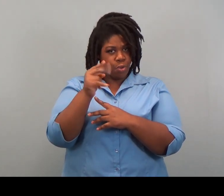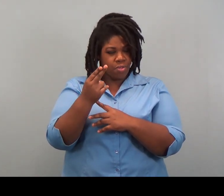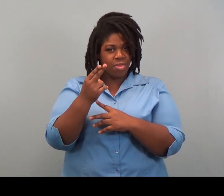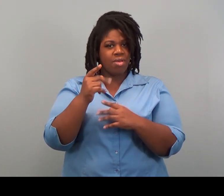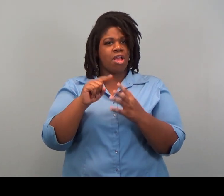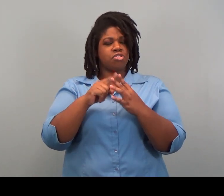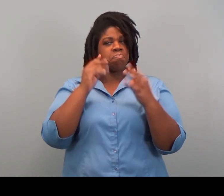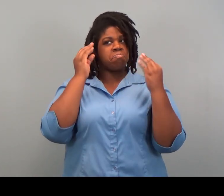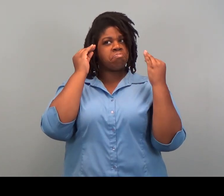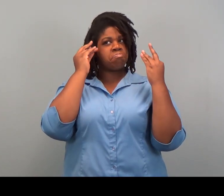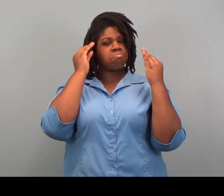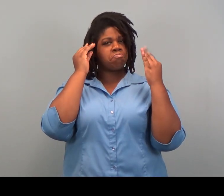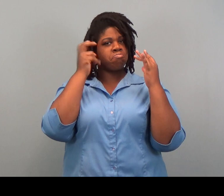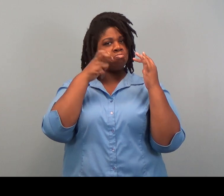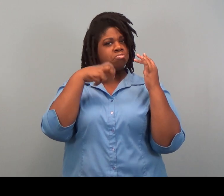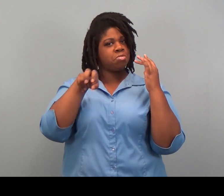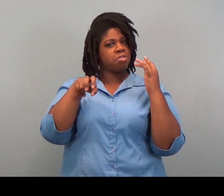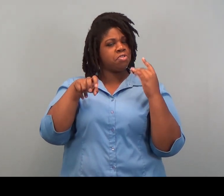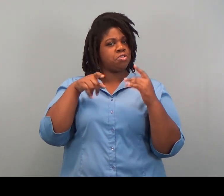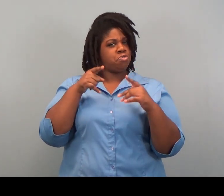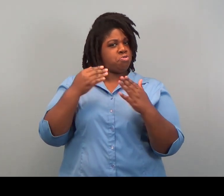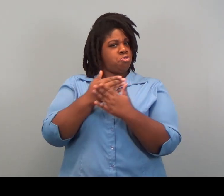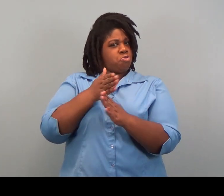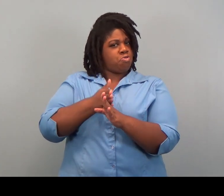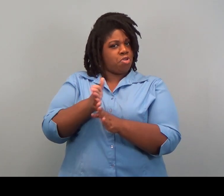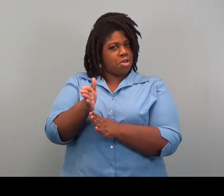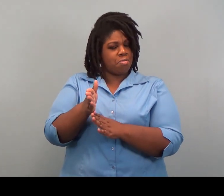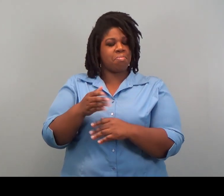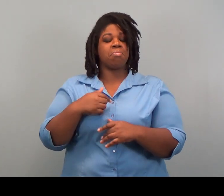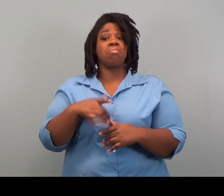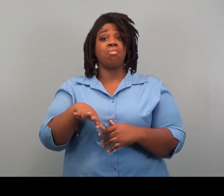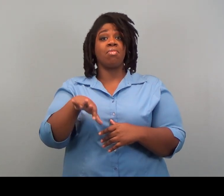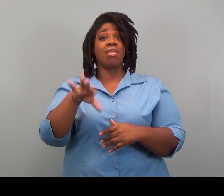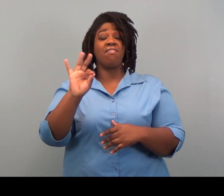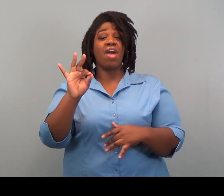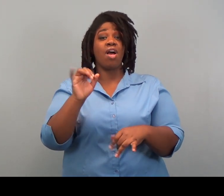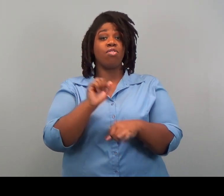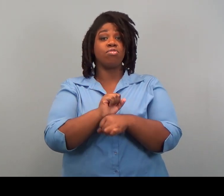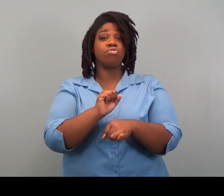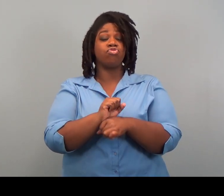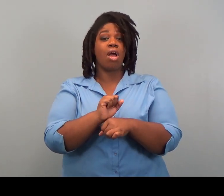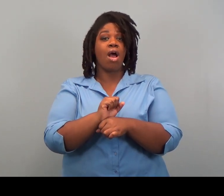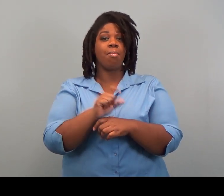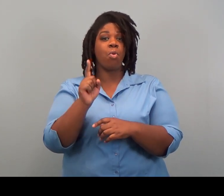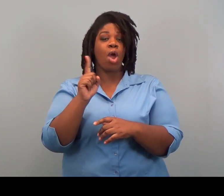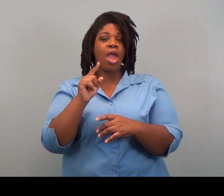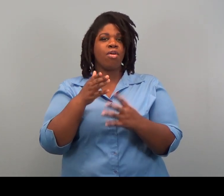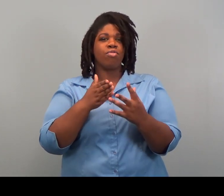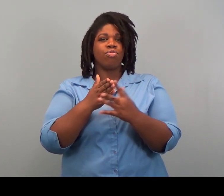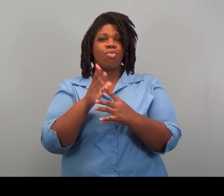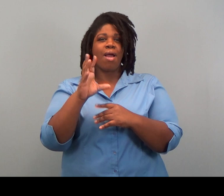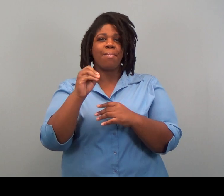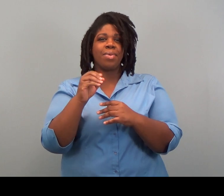and I found a job here at Community Action Duluth through the AmeriCorps program. So that means I first came to Community Action